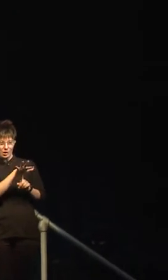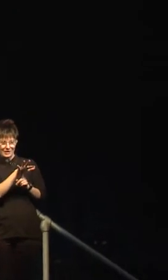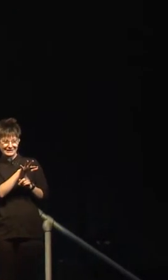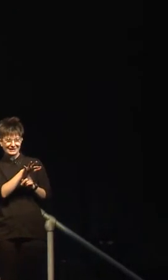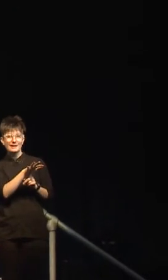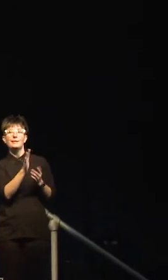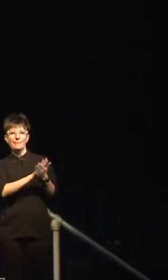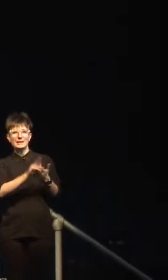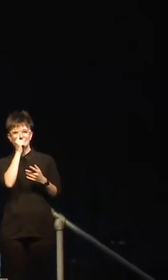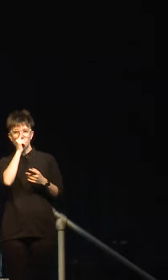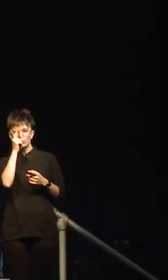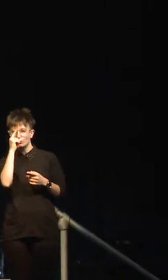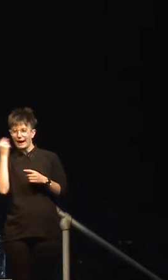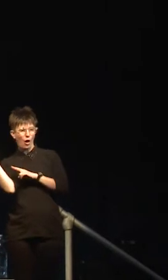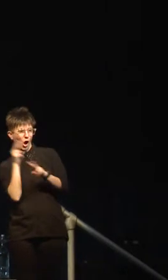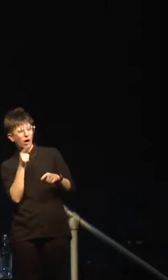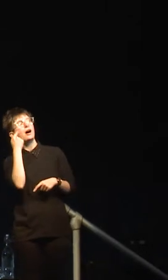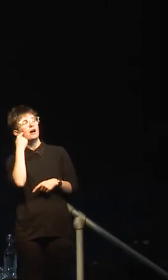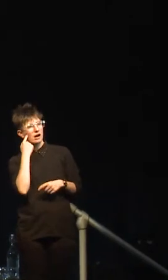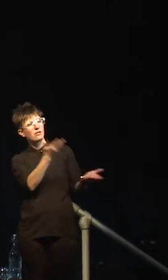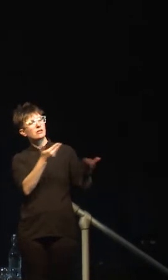that's the constraint that we've got to live with, and so therefore what are the investments